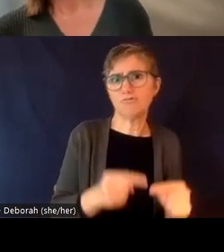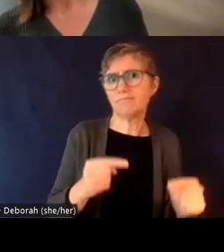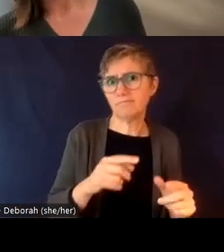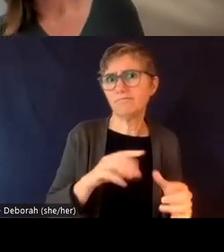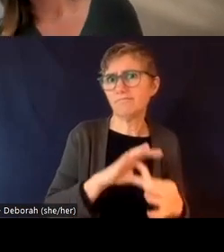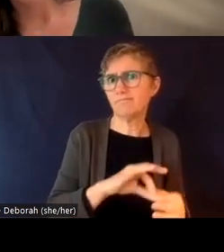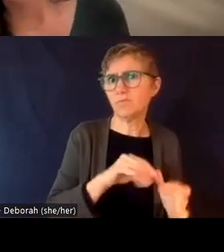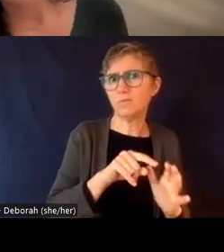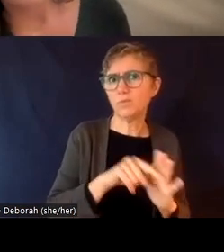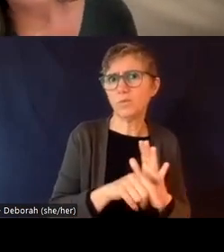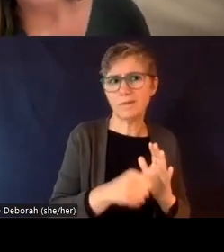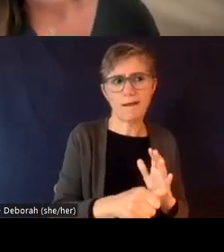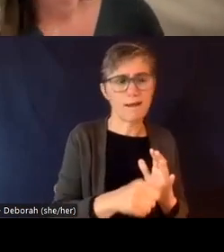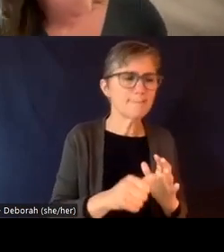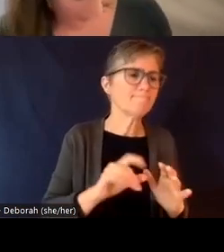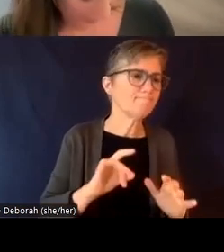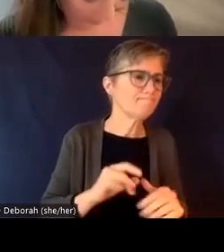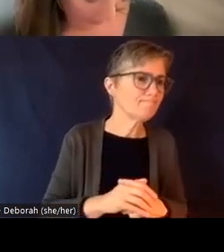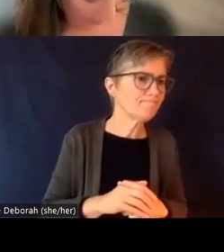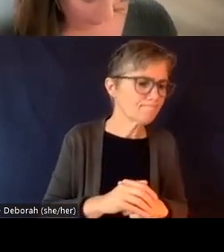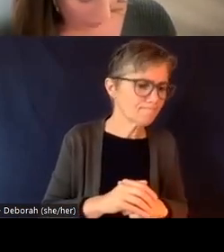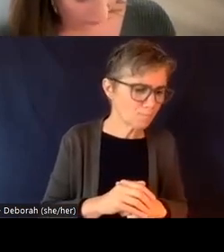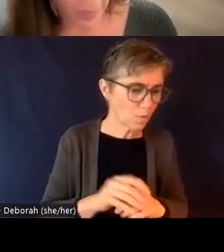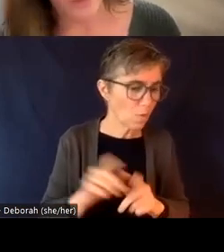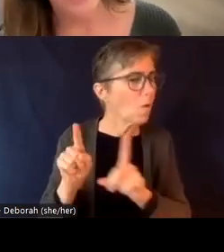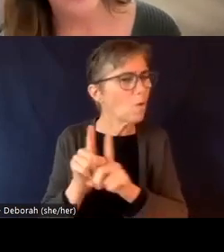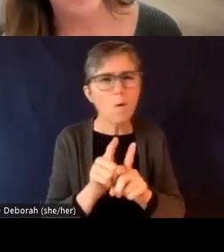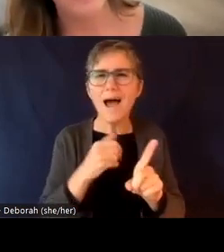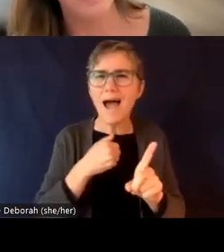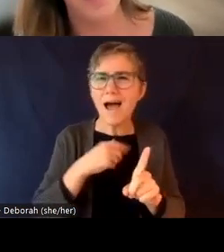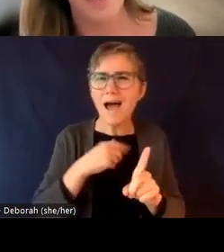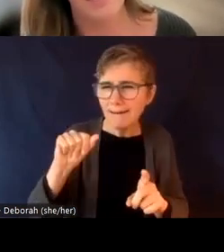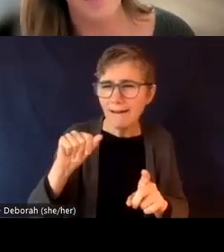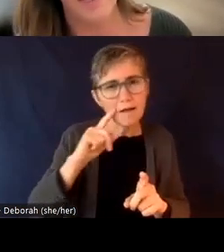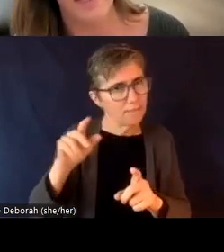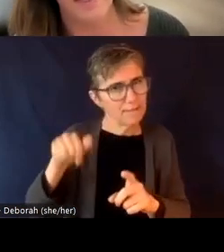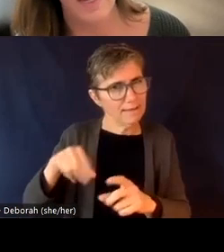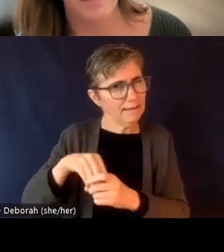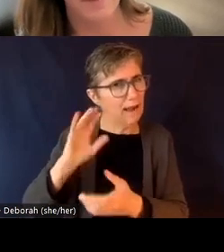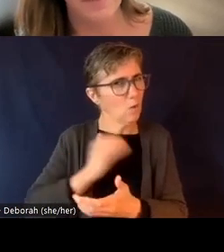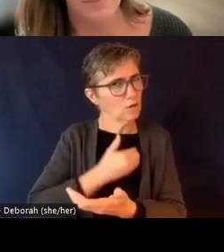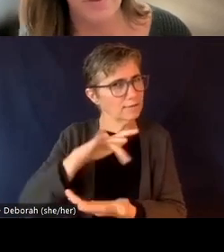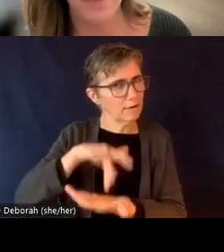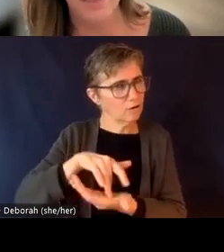also have data ongoing in our Center. This is being spearheaded by an amazing post-doc,